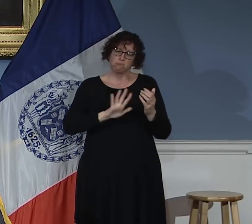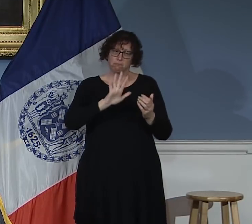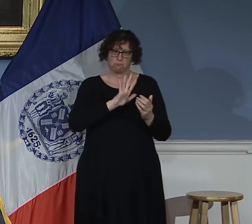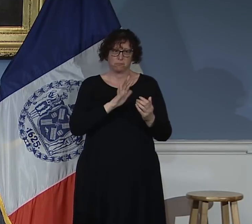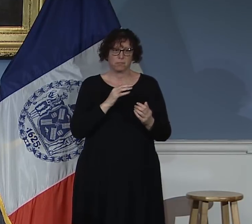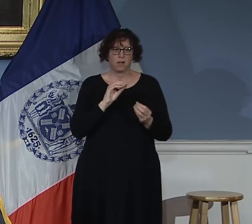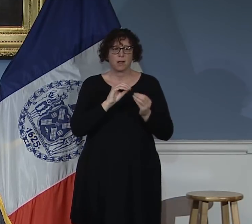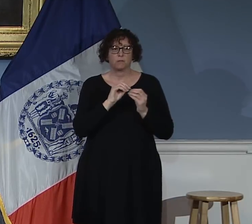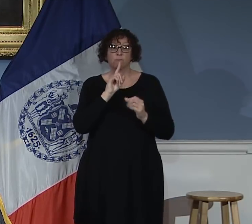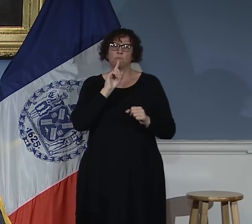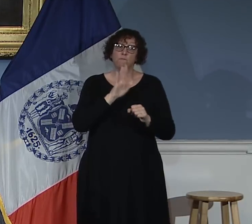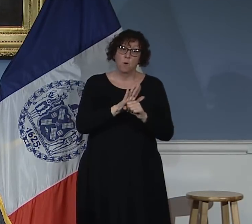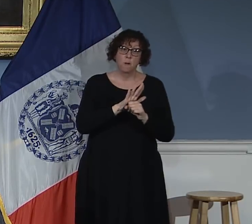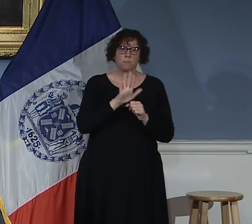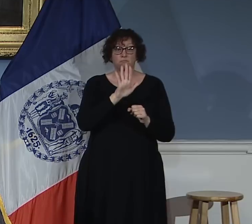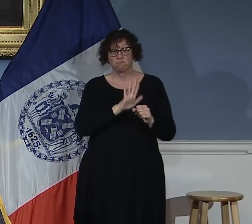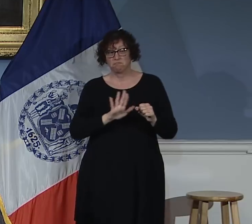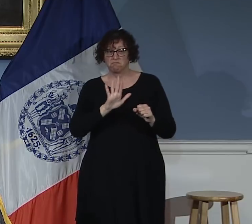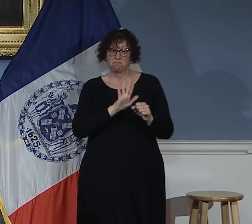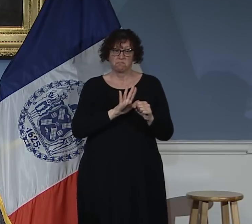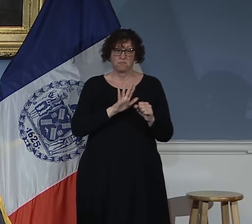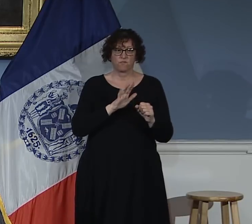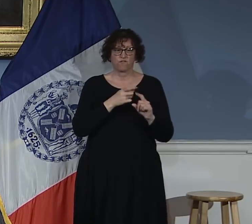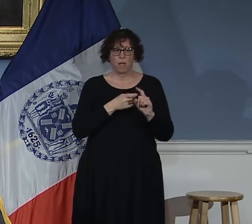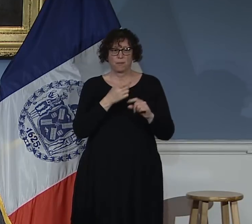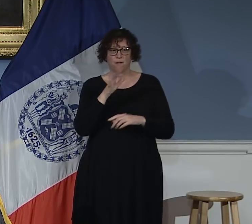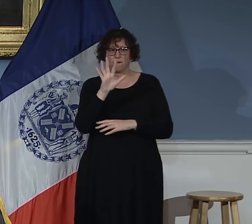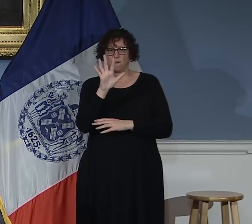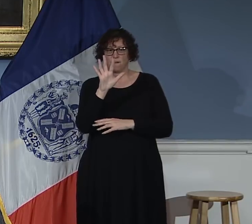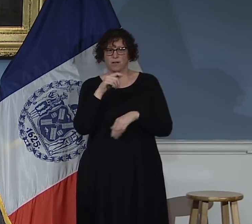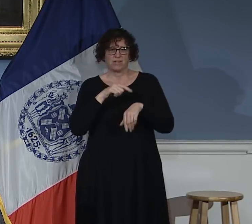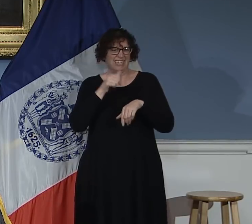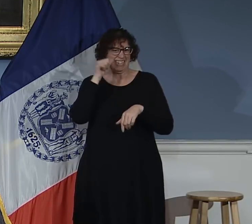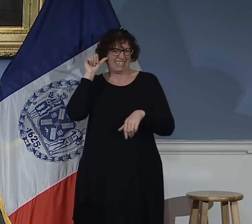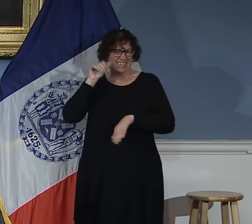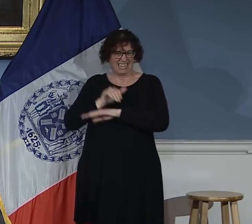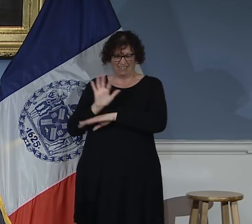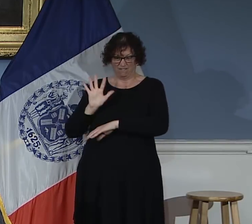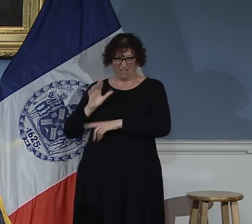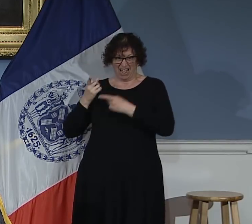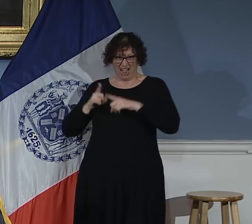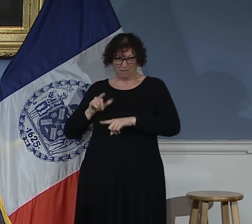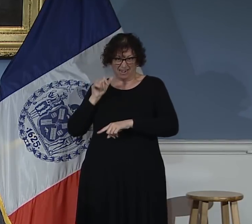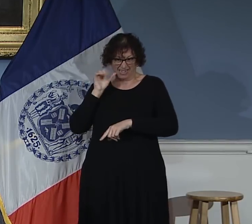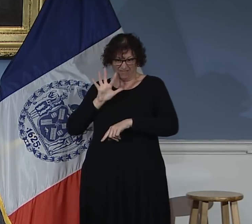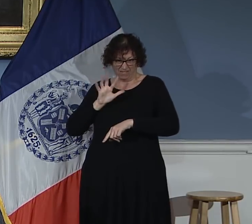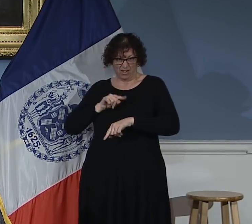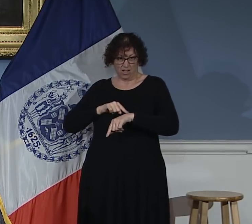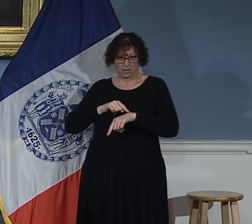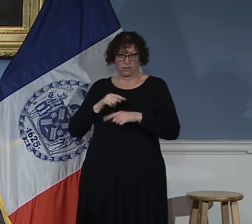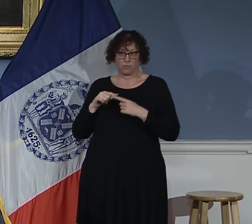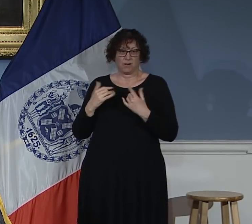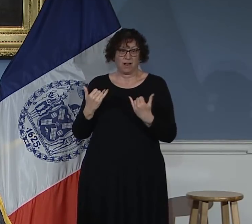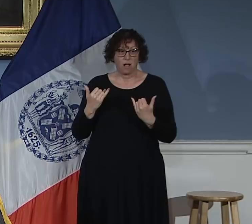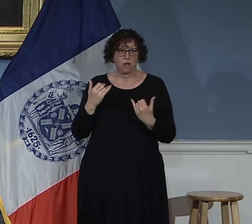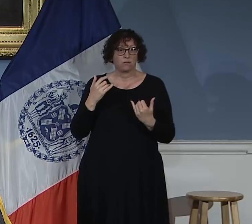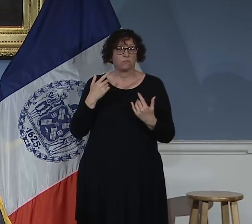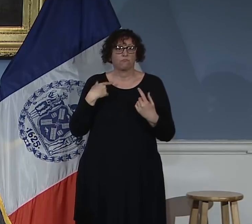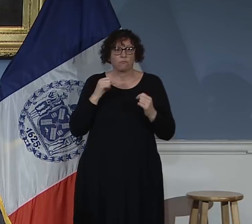CONFIRMED NUMBERS FO R HOSPITALIZATION ICU WERE AS OF 5:00 P.M. YESTERDAY. WE'RE TRYING TO